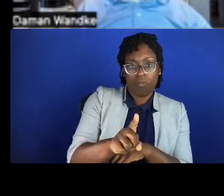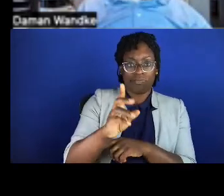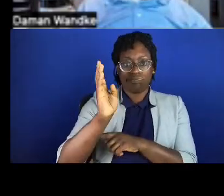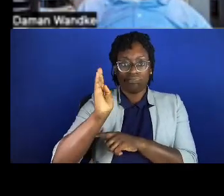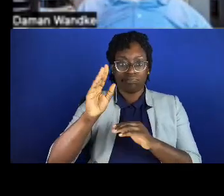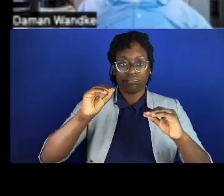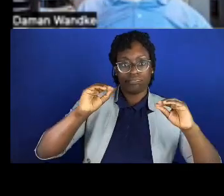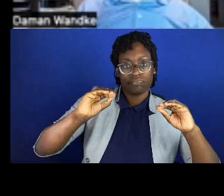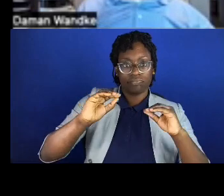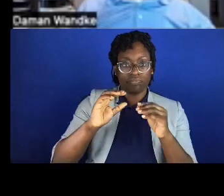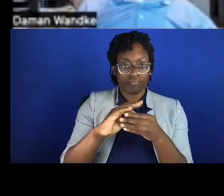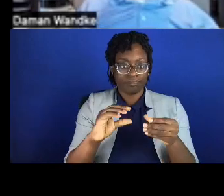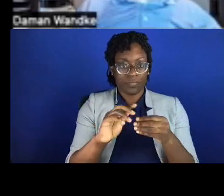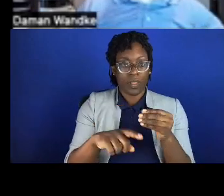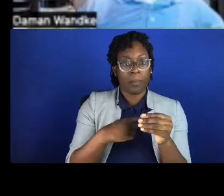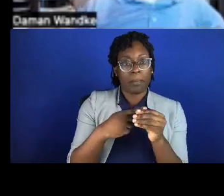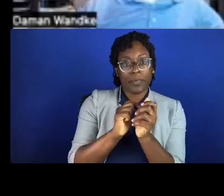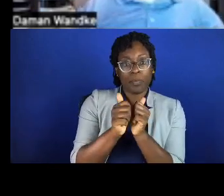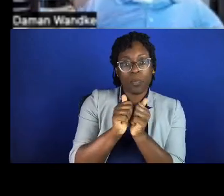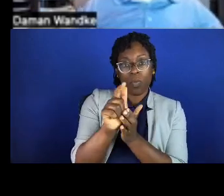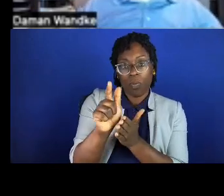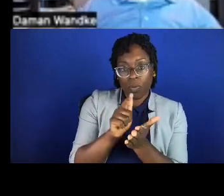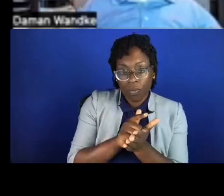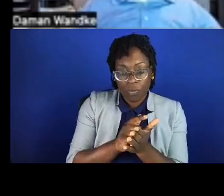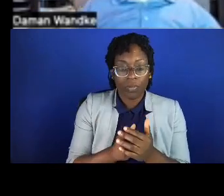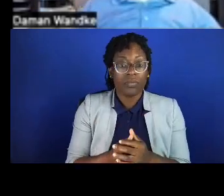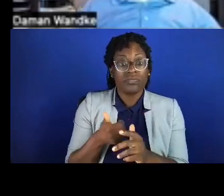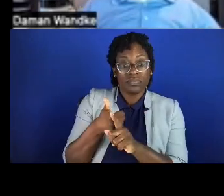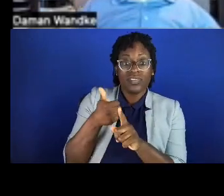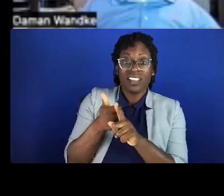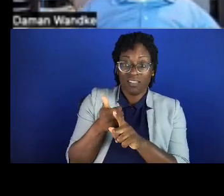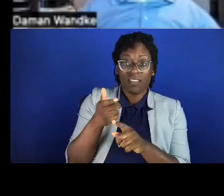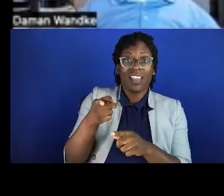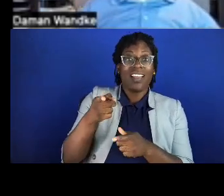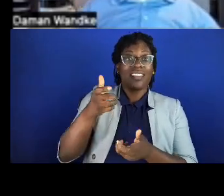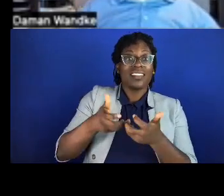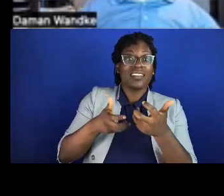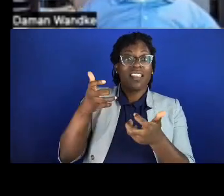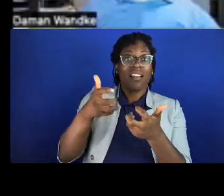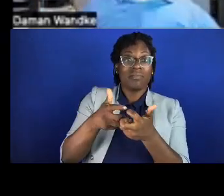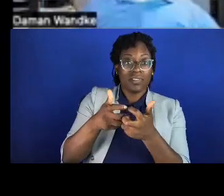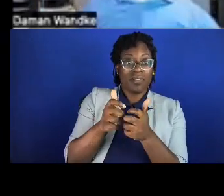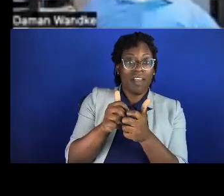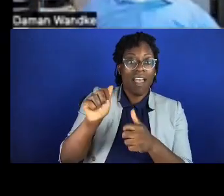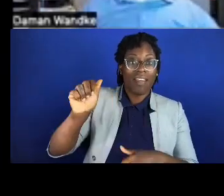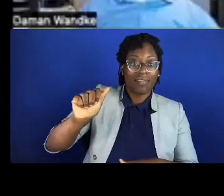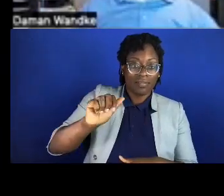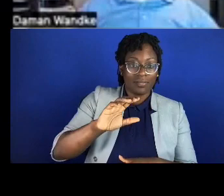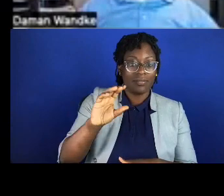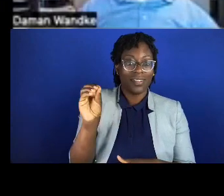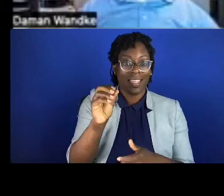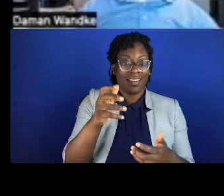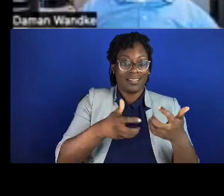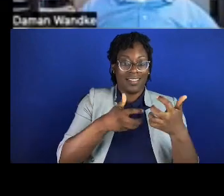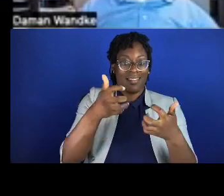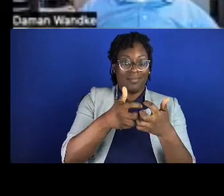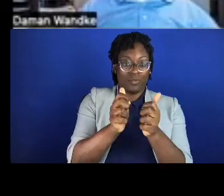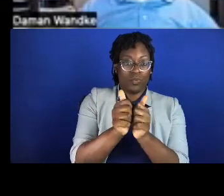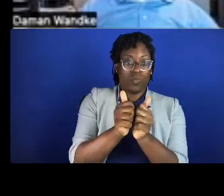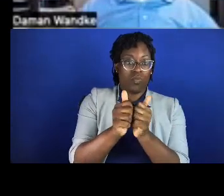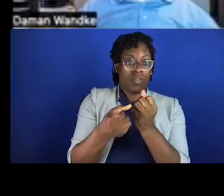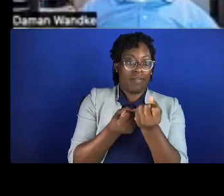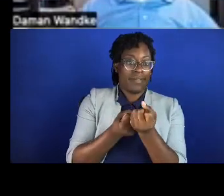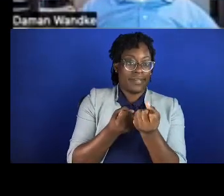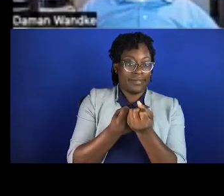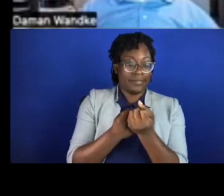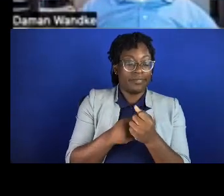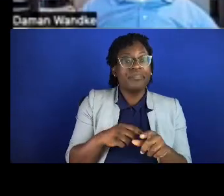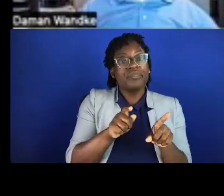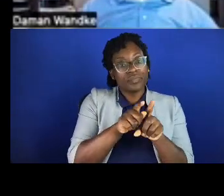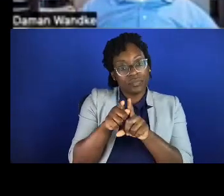and sports law. He is an adaptive athlete and adaptive sports advocate – as well as